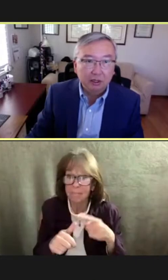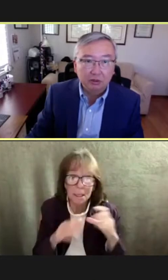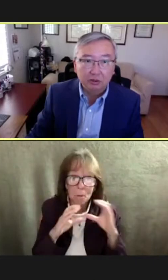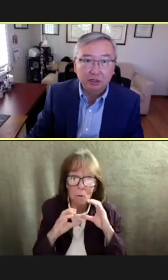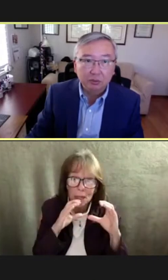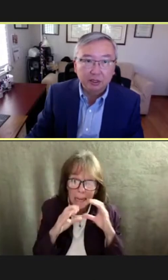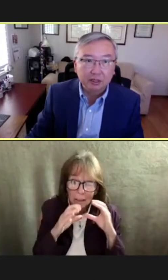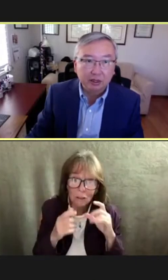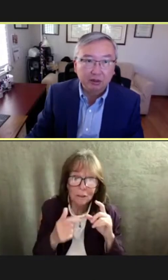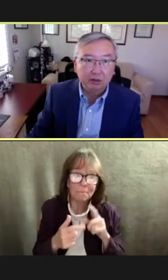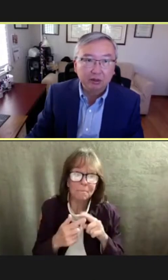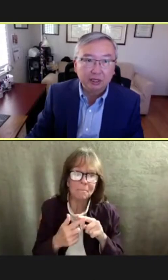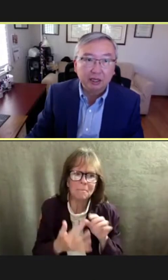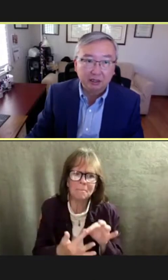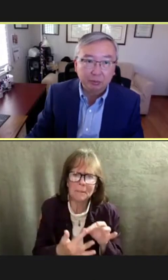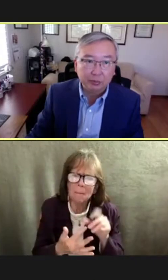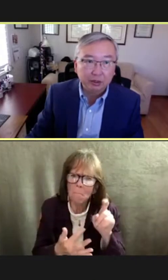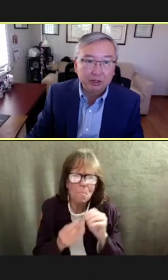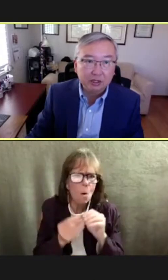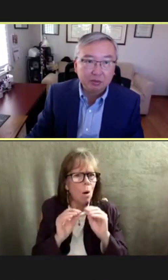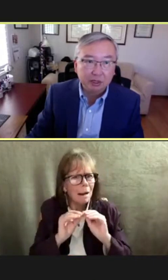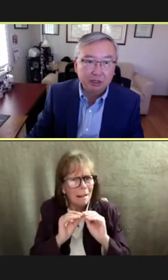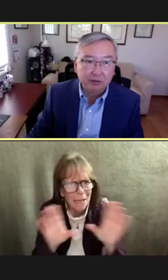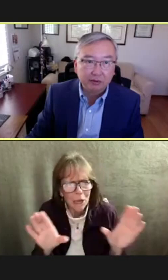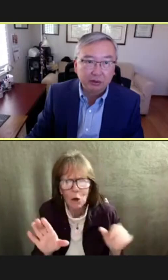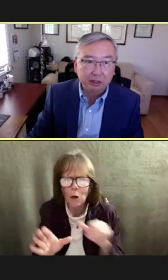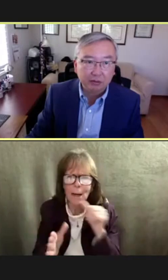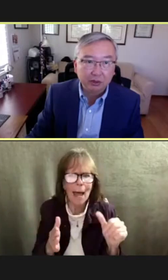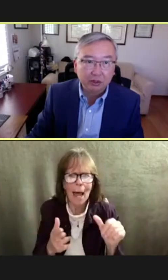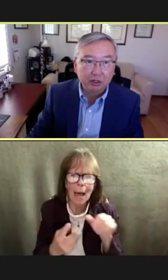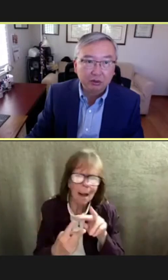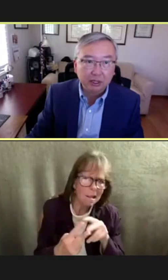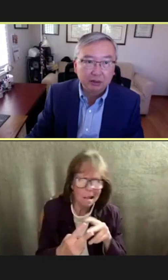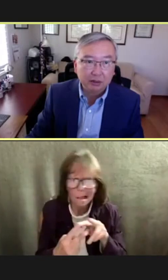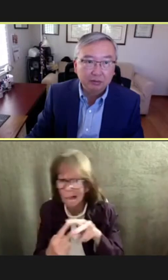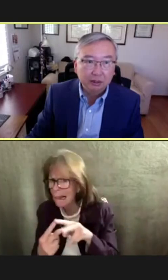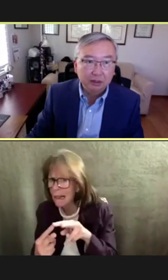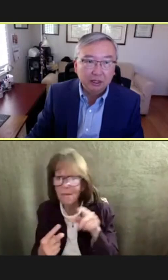You need to be clear and unambiguous because they're very concrete.